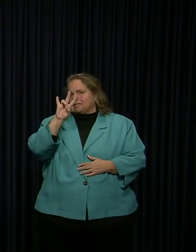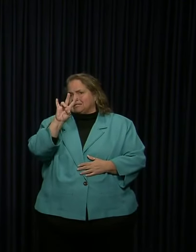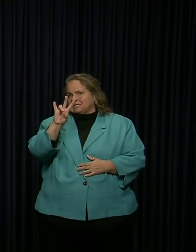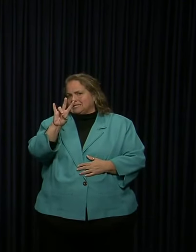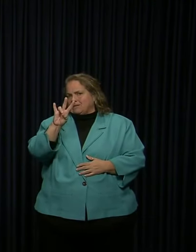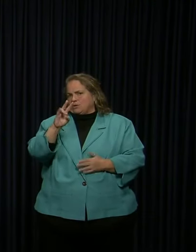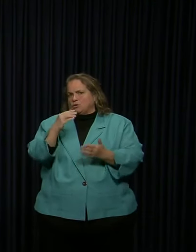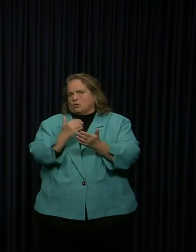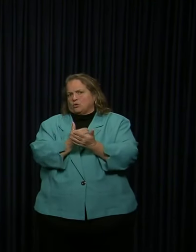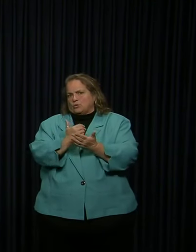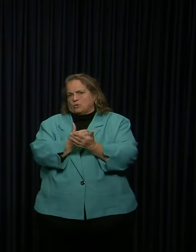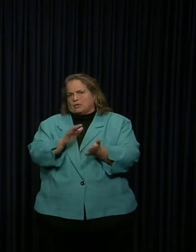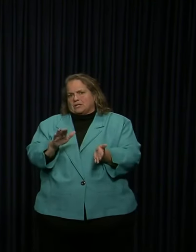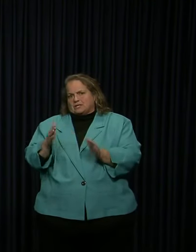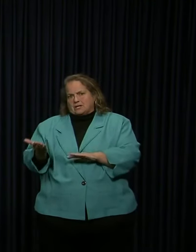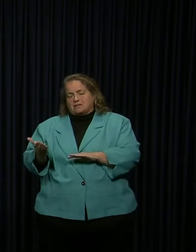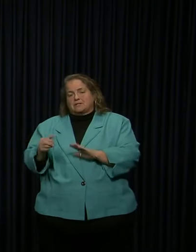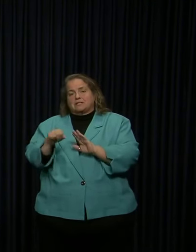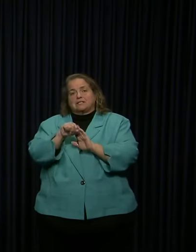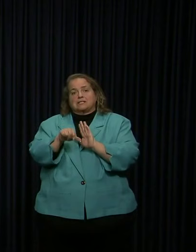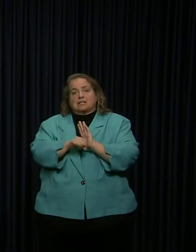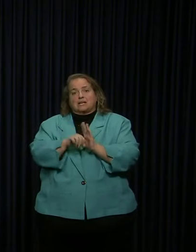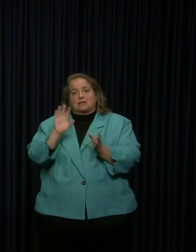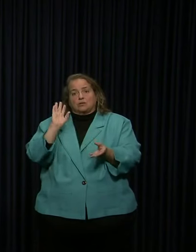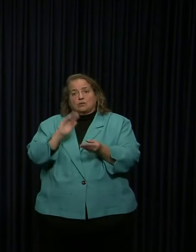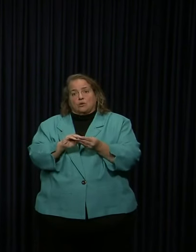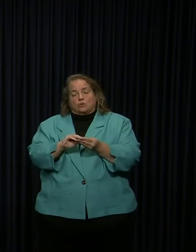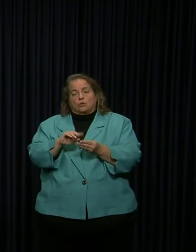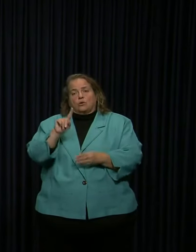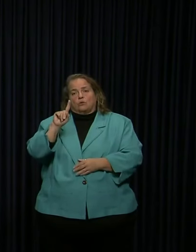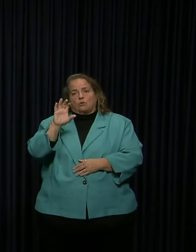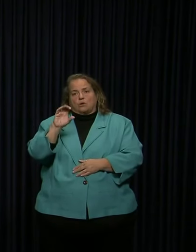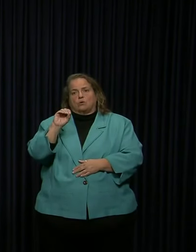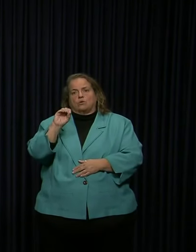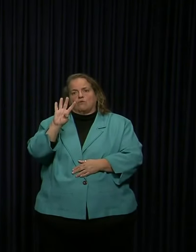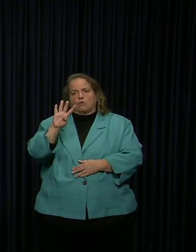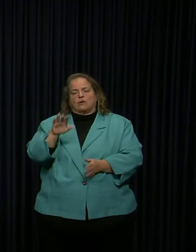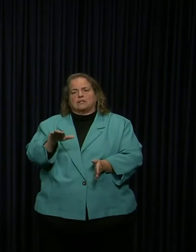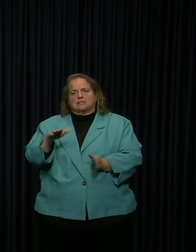RECOLLECTION INCOME WERE HONOR THESE KENTUCKIANS BECAUSE EVERY KENTUCKIAN WE LOSE IS ONE OF